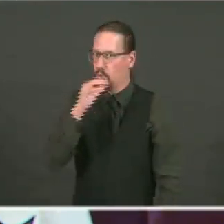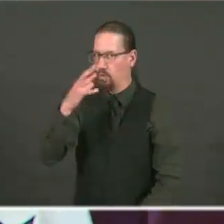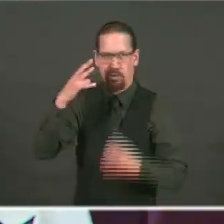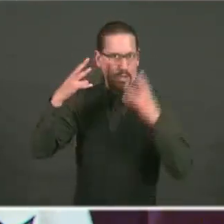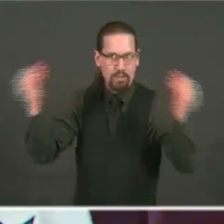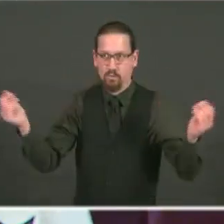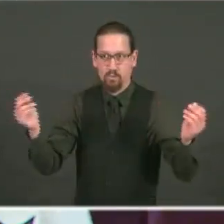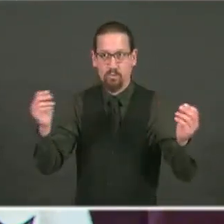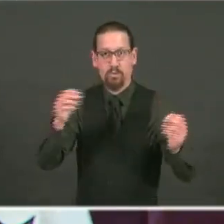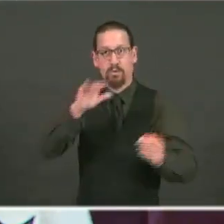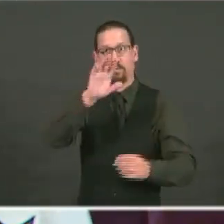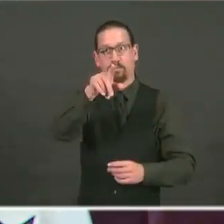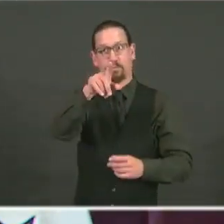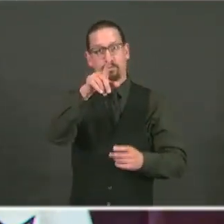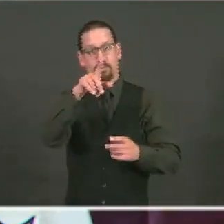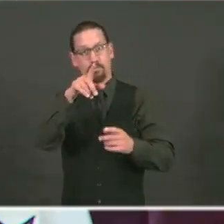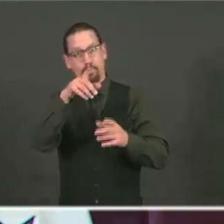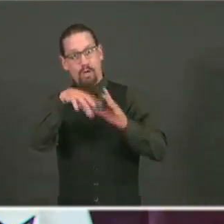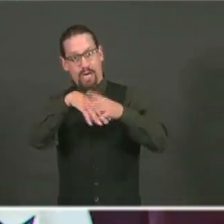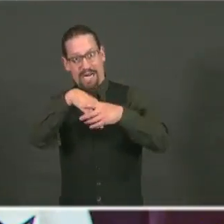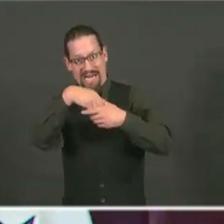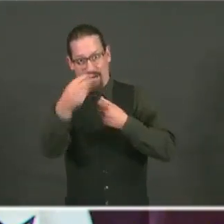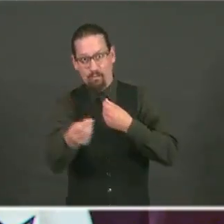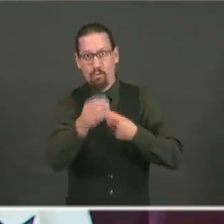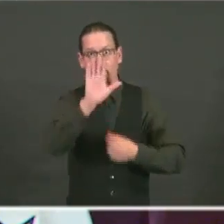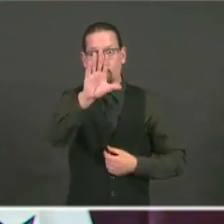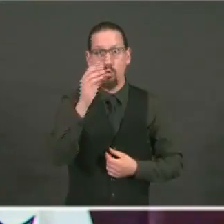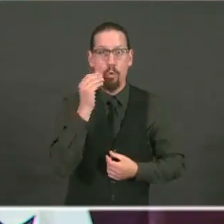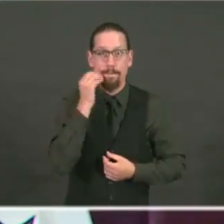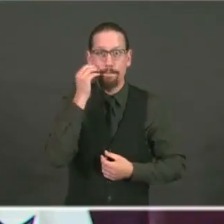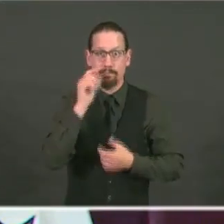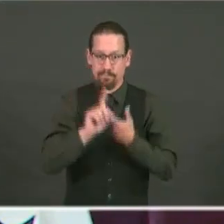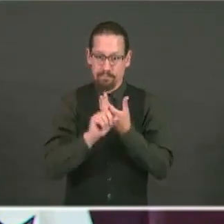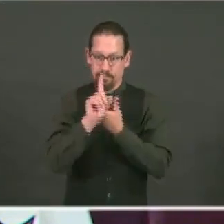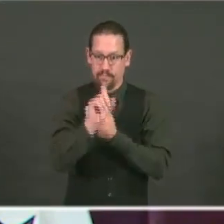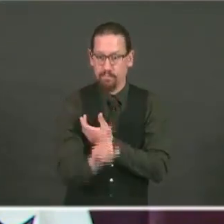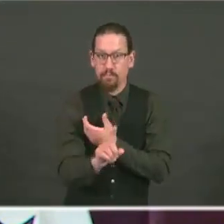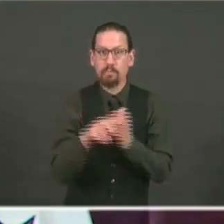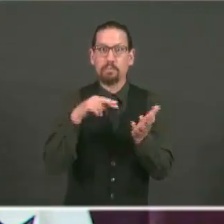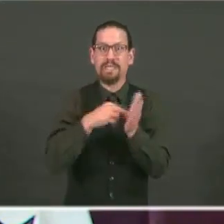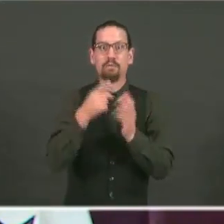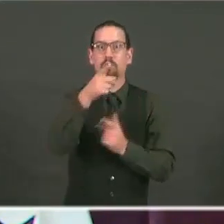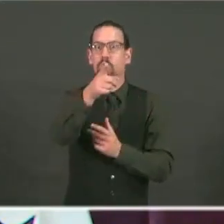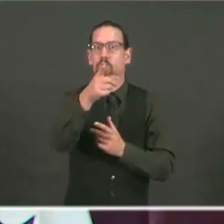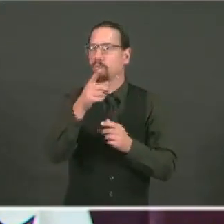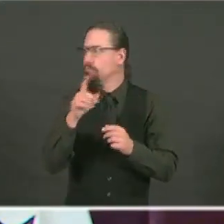HAPPENING AND IT IS NOT ONLY HUNDREDS OF KIDS HAVE BEEN AFFECTED, IT IS IMPACTING THE ENTIRE STATE. I AM GOING TO TALK ABOUT THAT IN